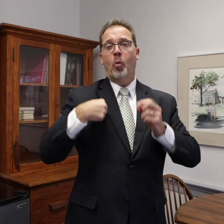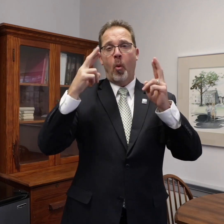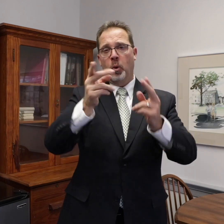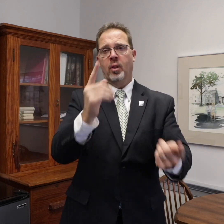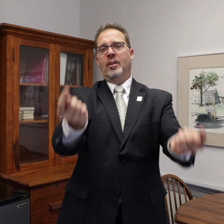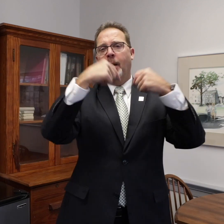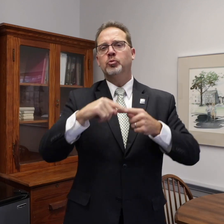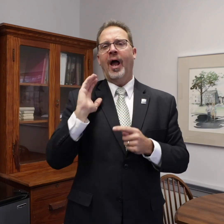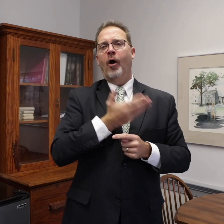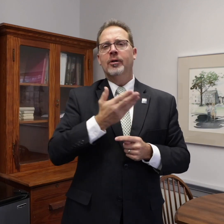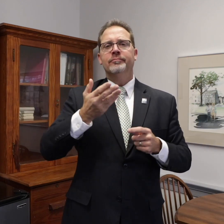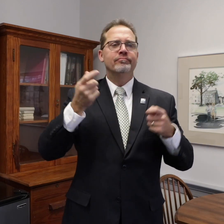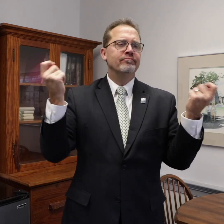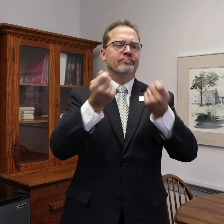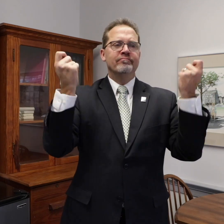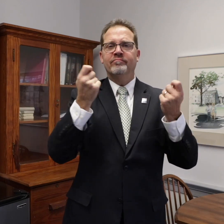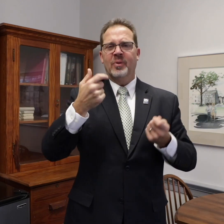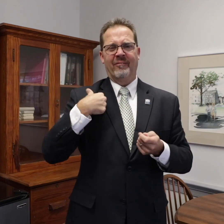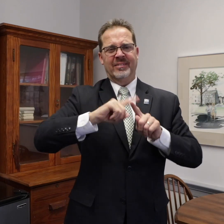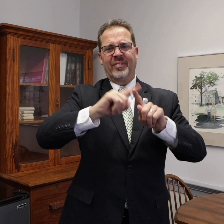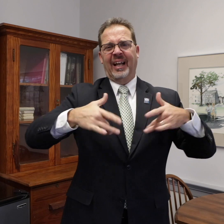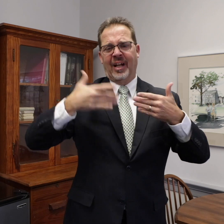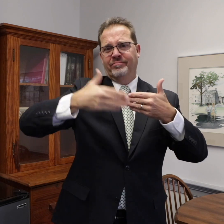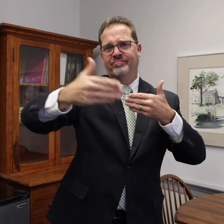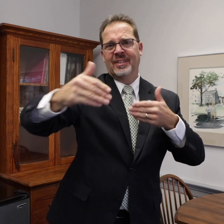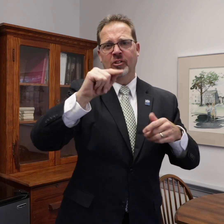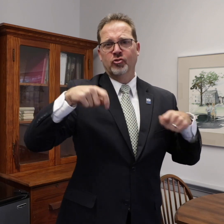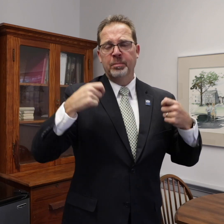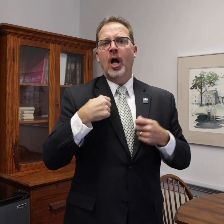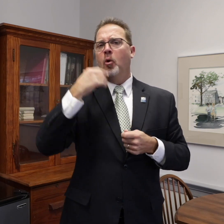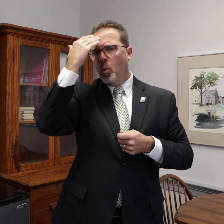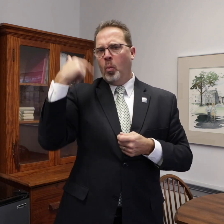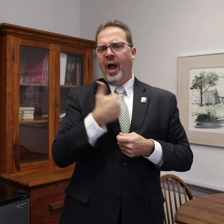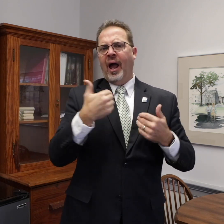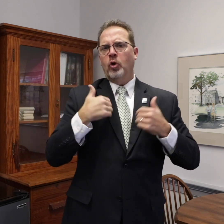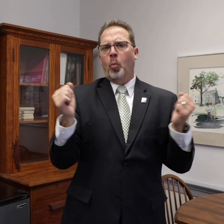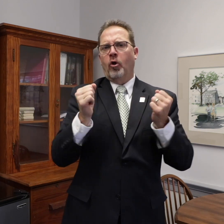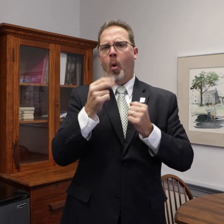upcoming events. We have our homecoming basketball game in February, which is a